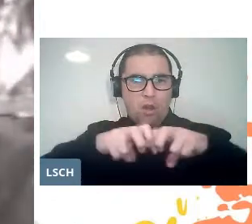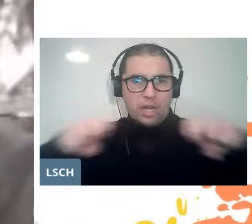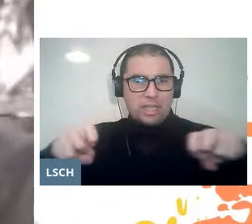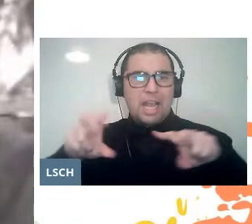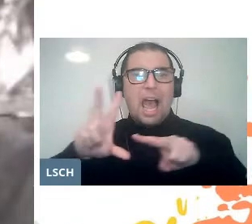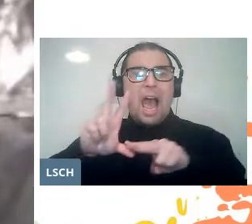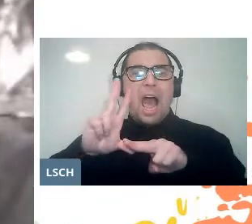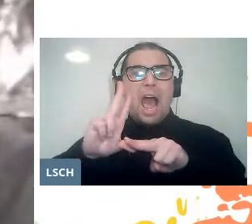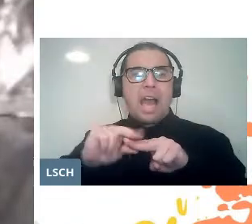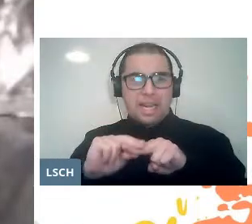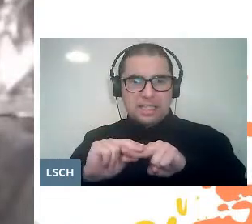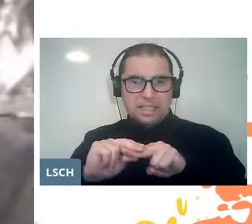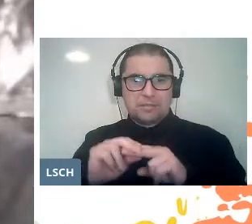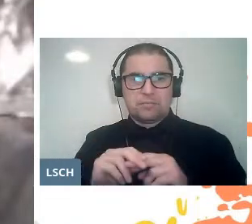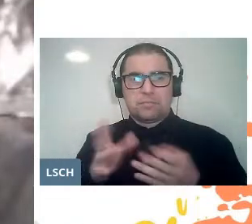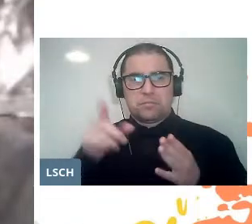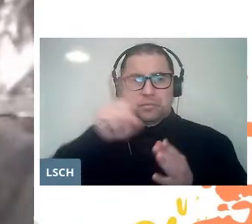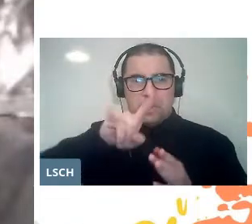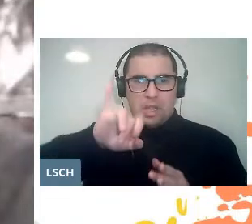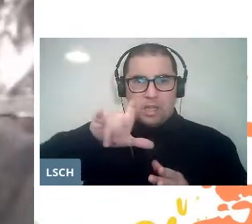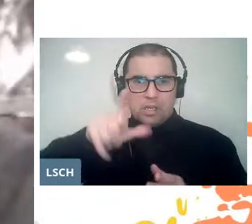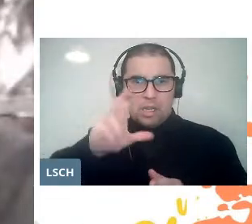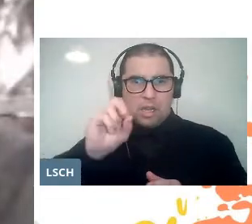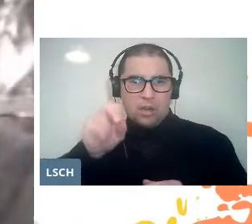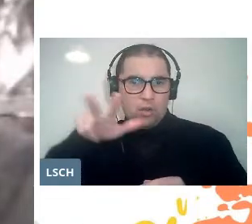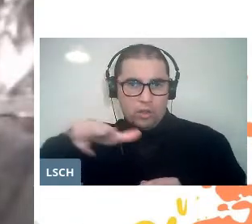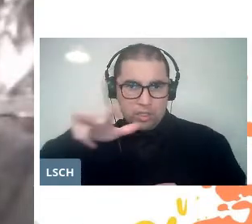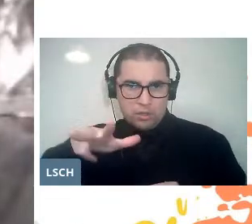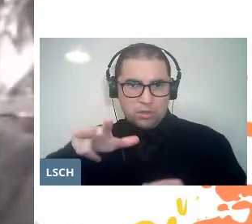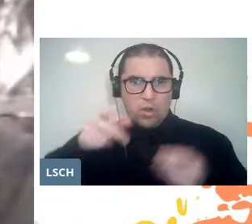During the 18th century, the symphony was defined